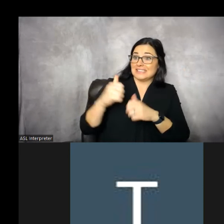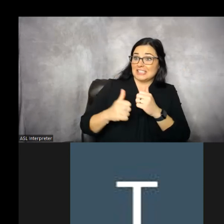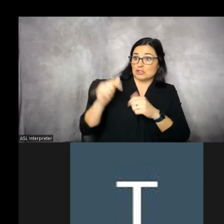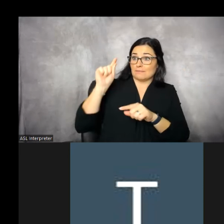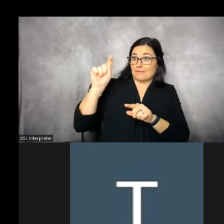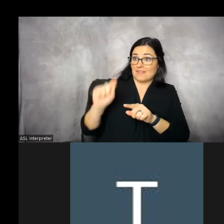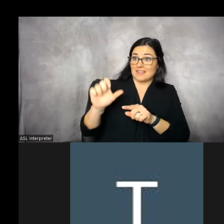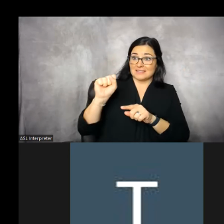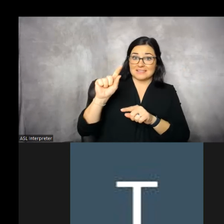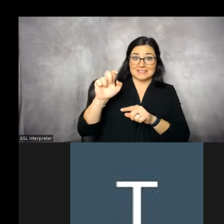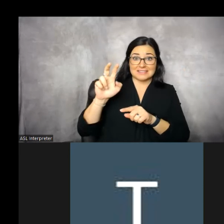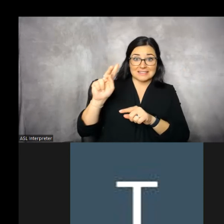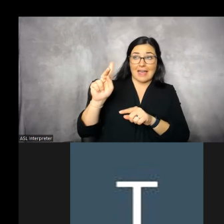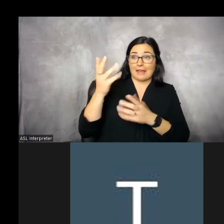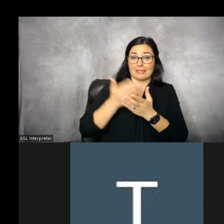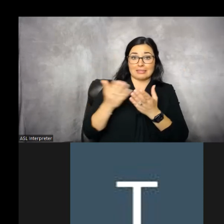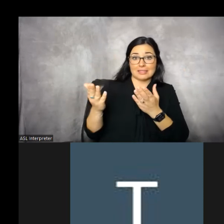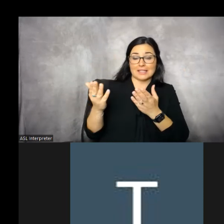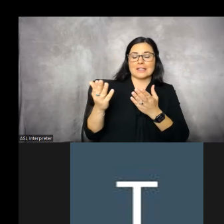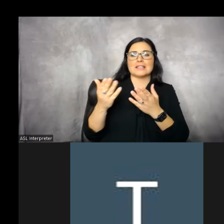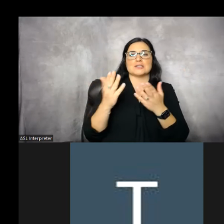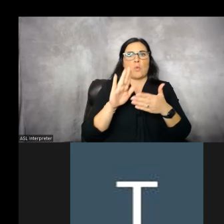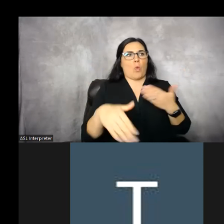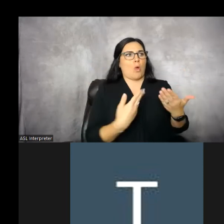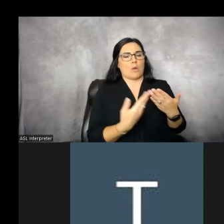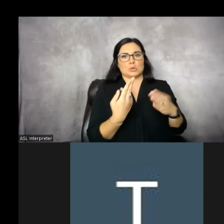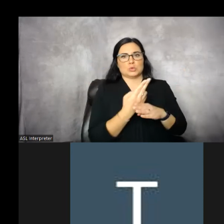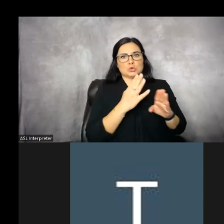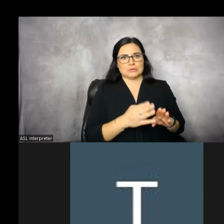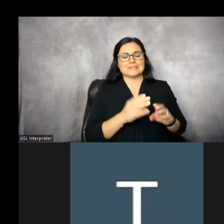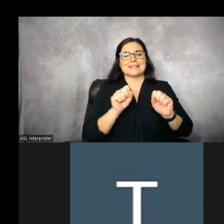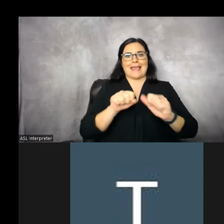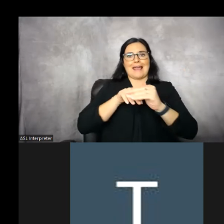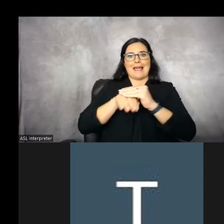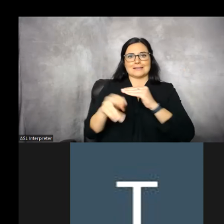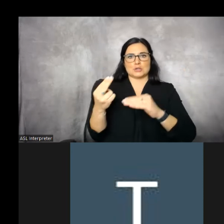You know, things that are purchased at a system level or that colleges can take advantage